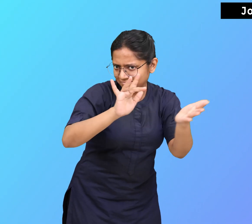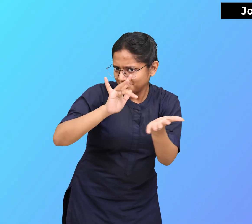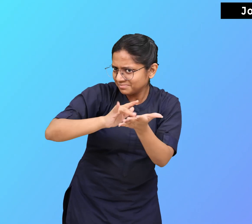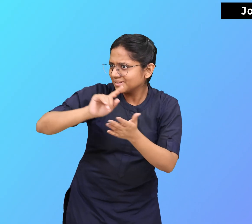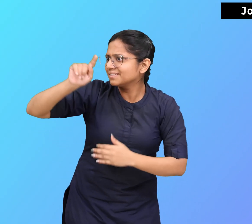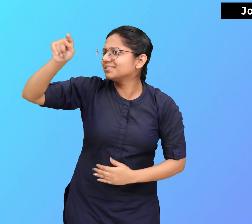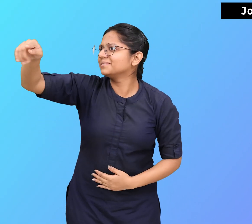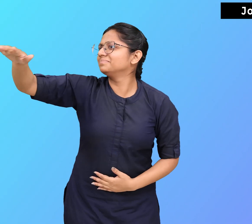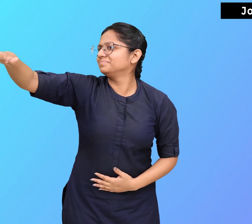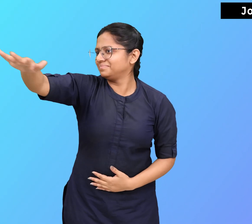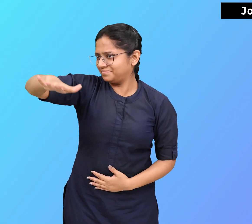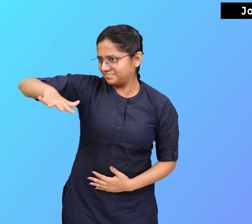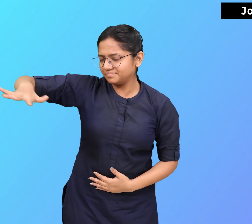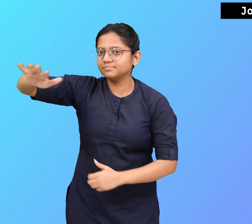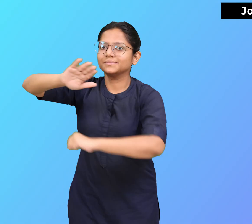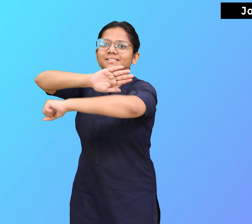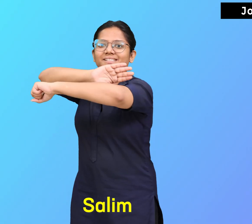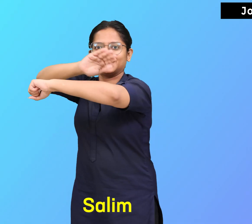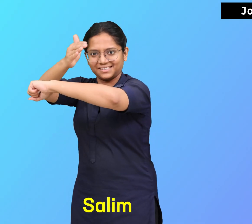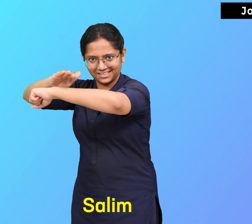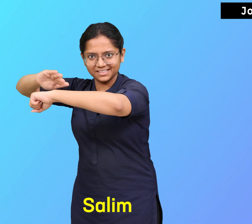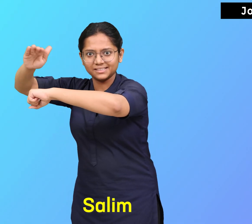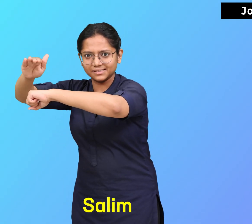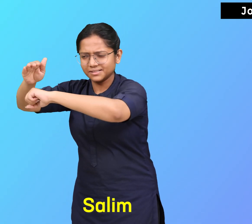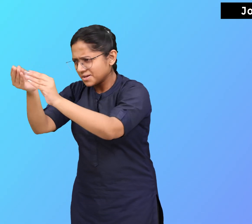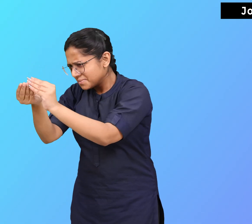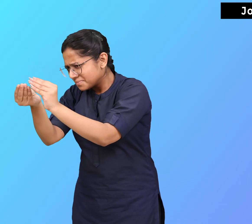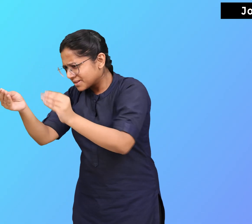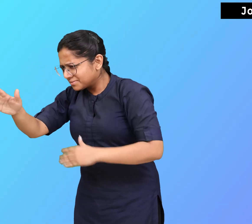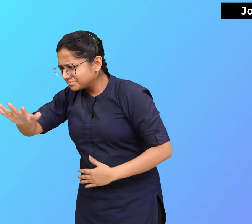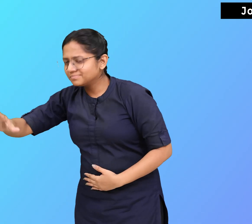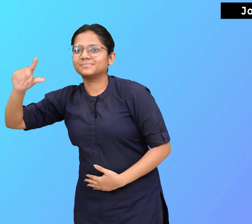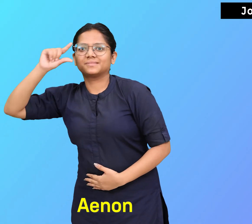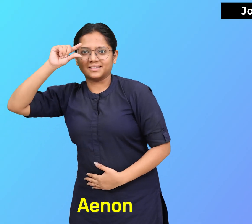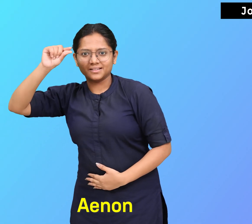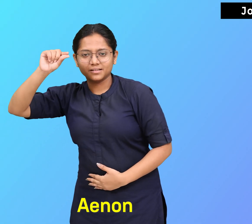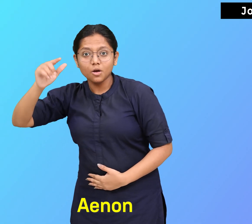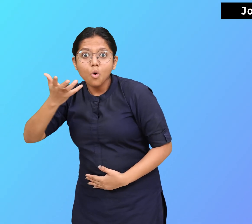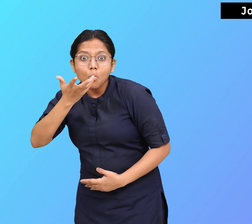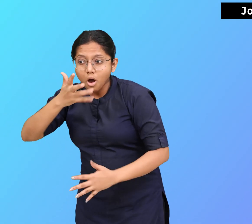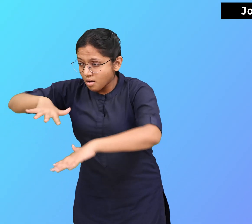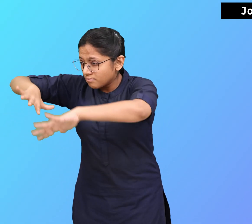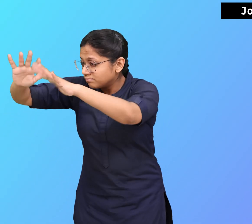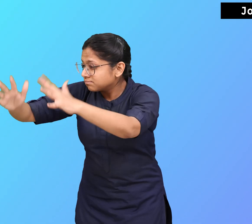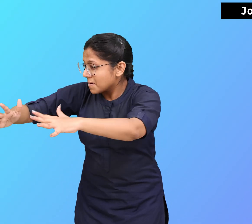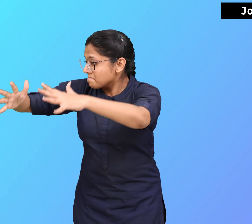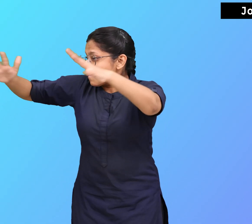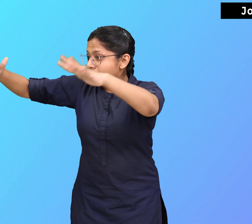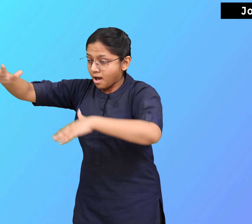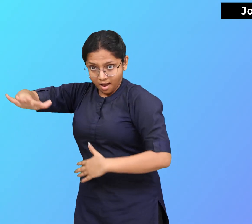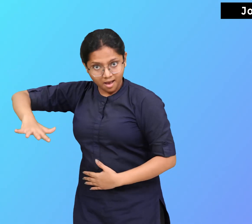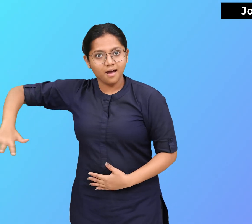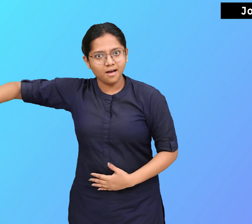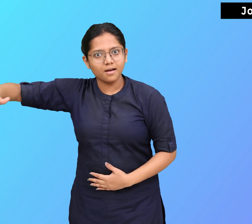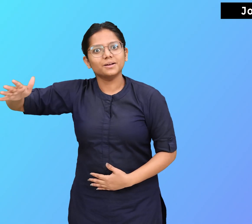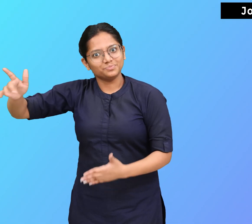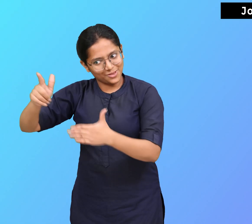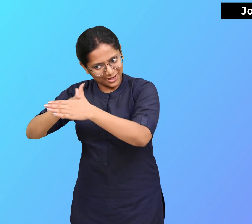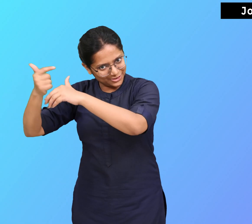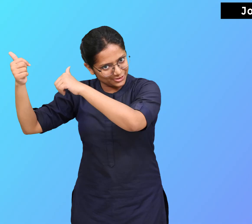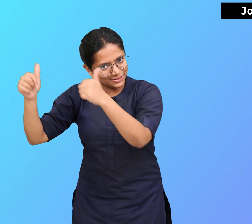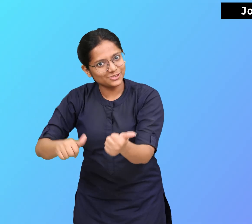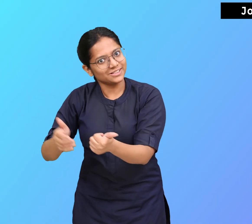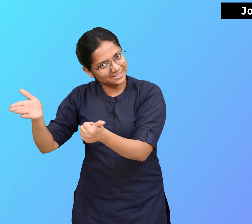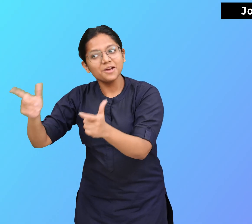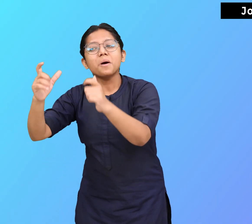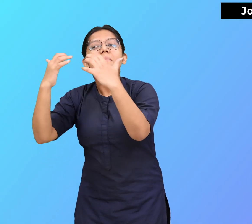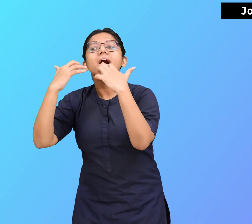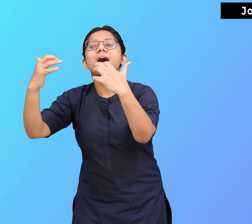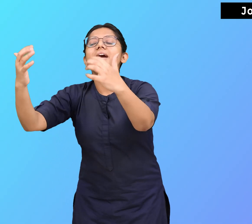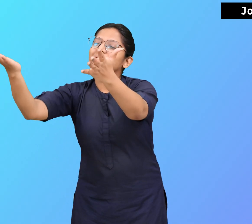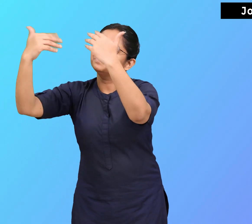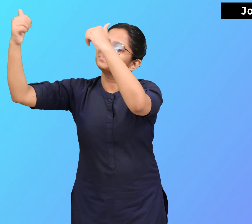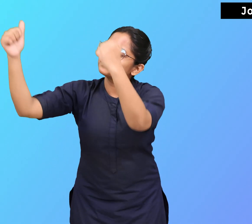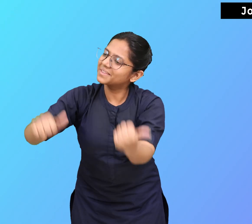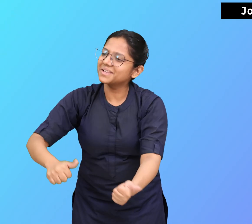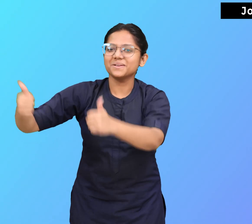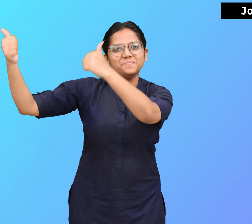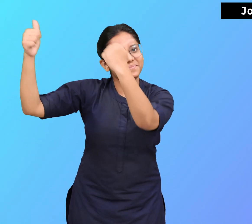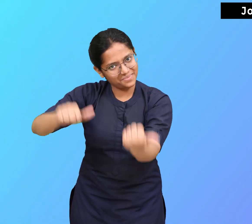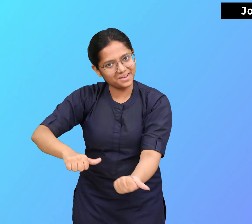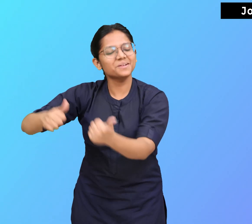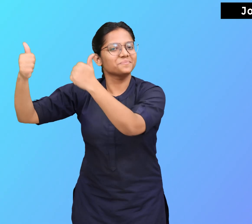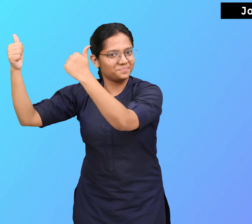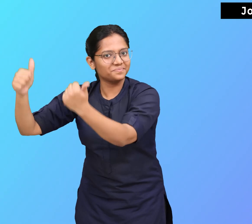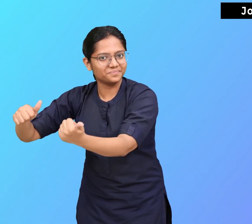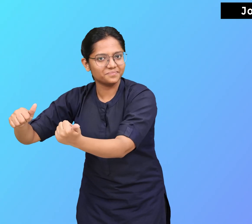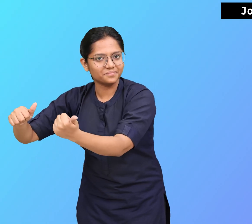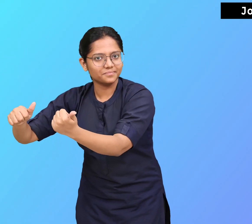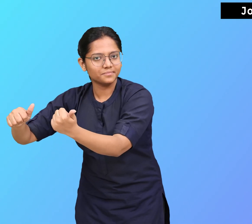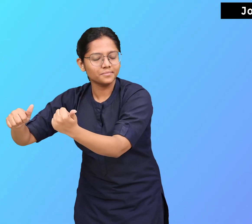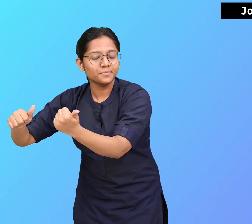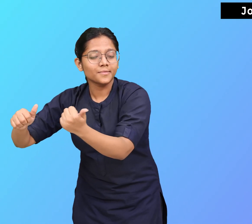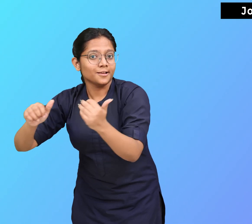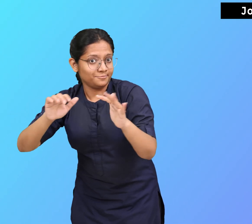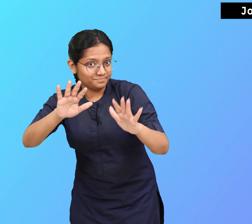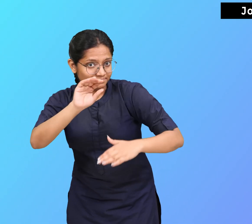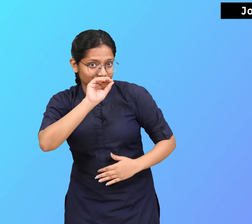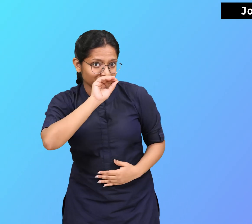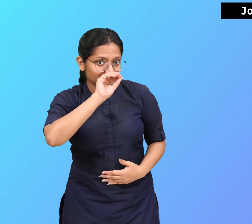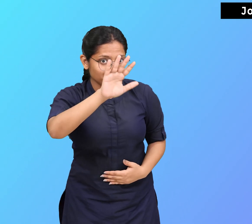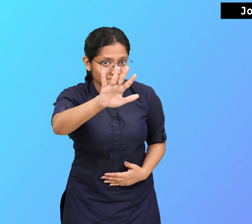John was also baptizing people at Aenon, a place near Salim with plenty of water. People were going there to be baptized.